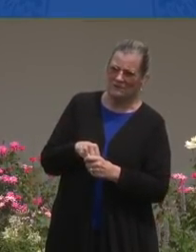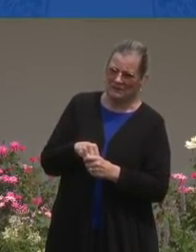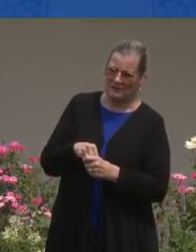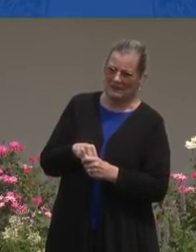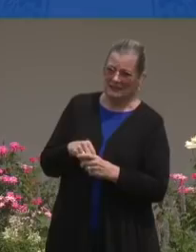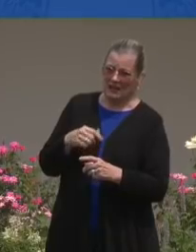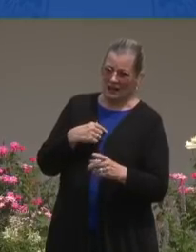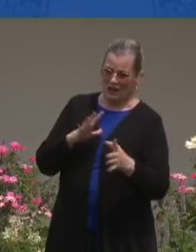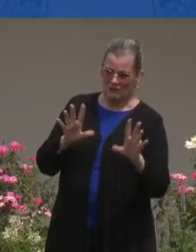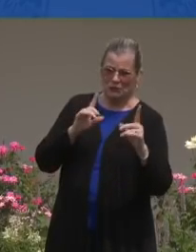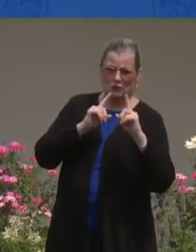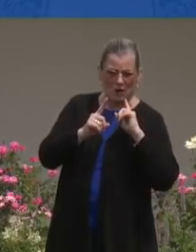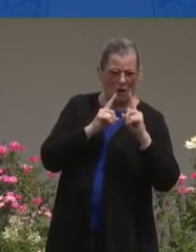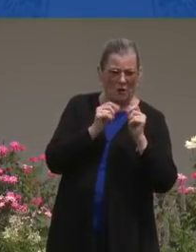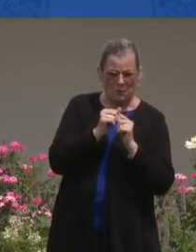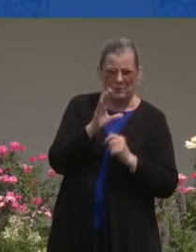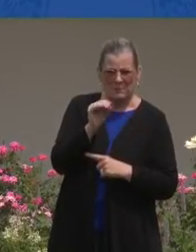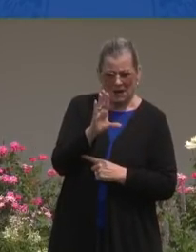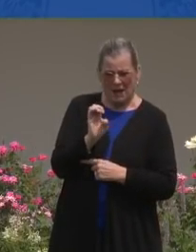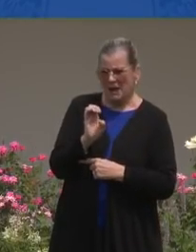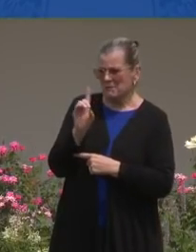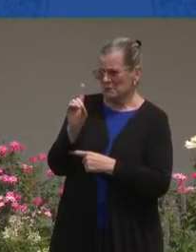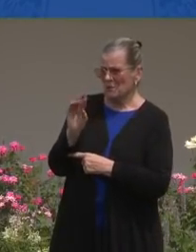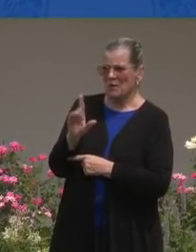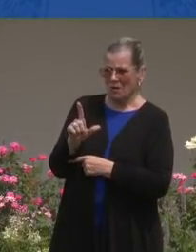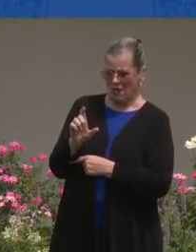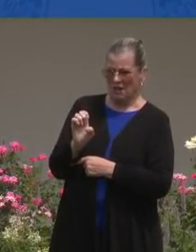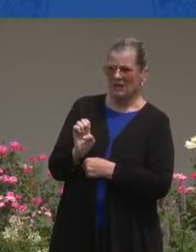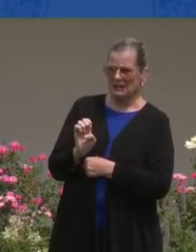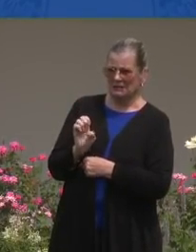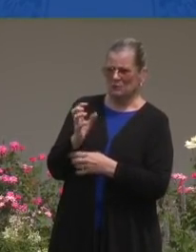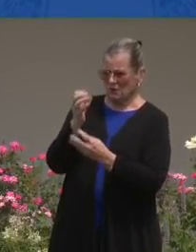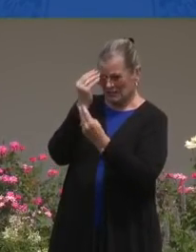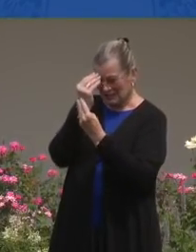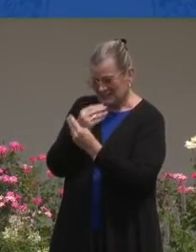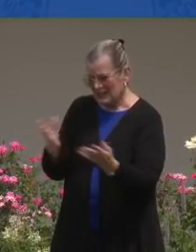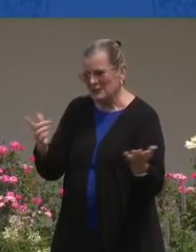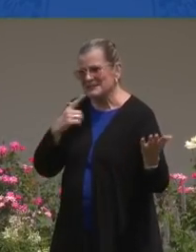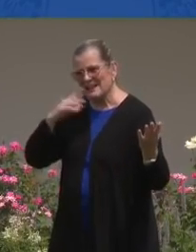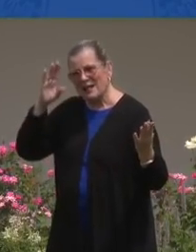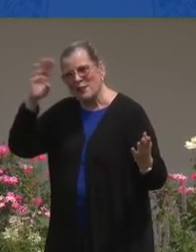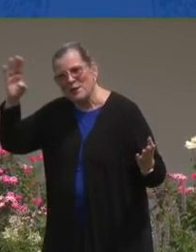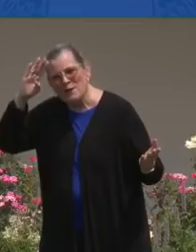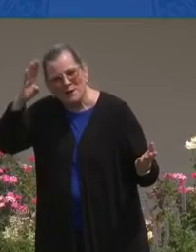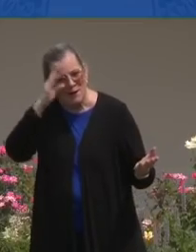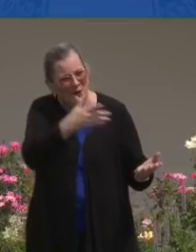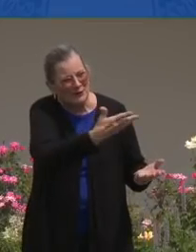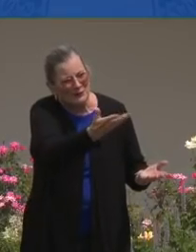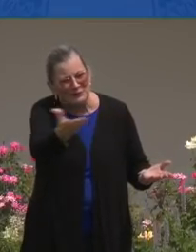wanted to pass on his regards, as did Tom. Toms up in Wisconsin, working on he said on ADA,